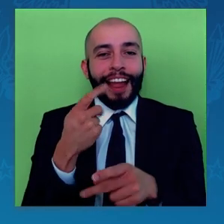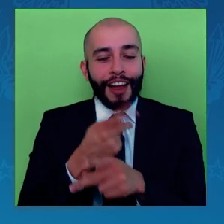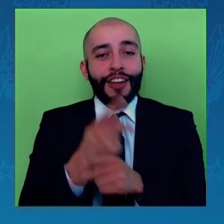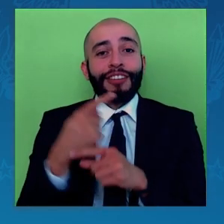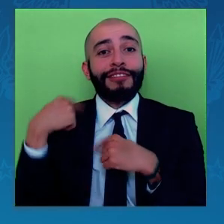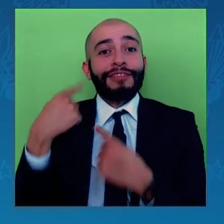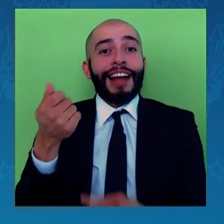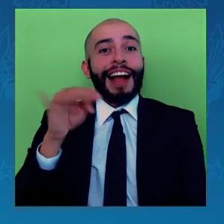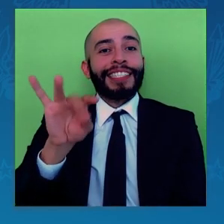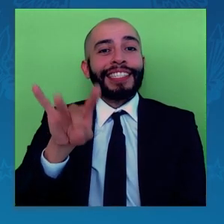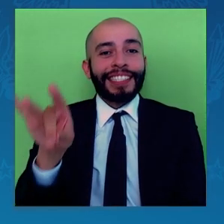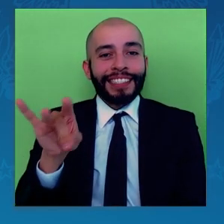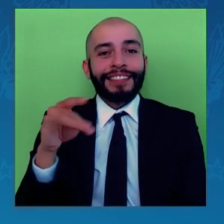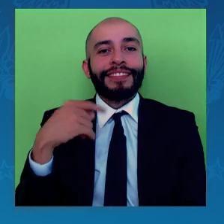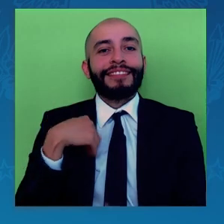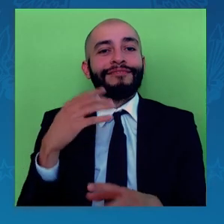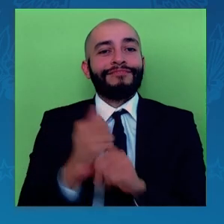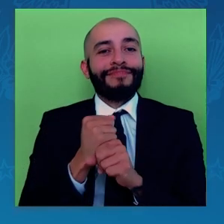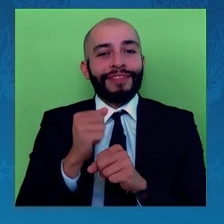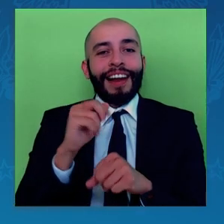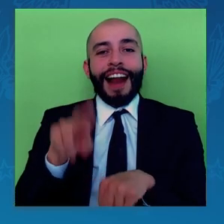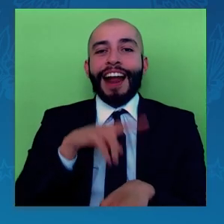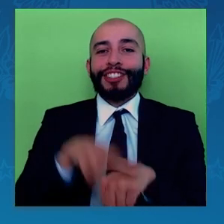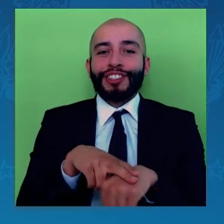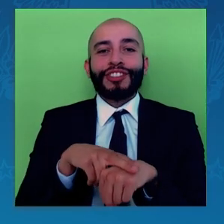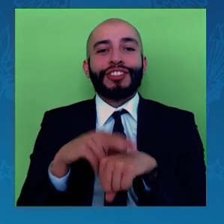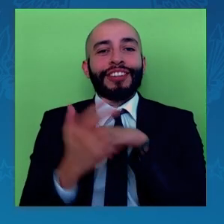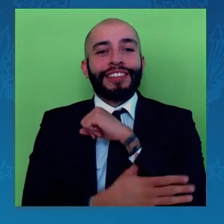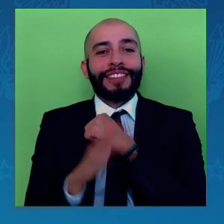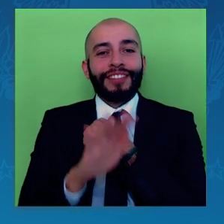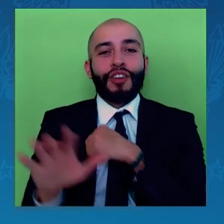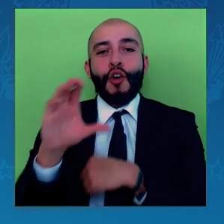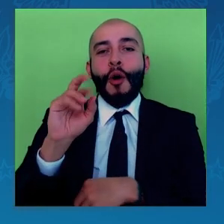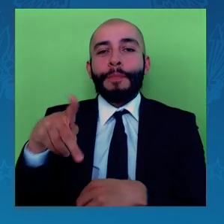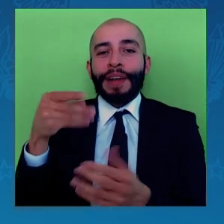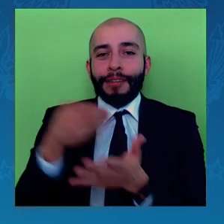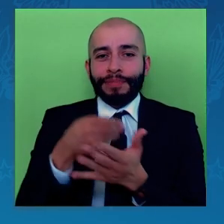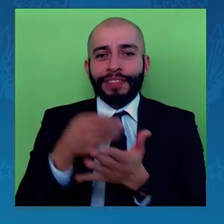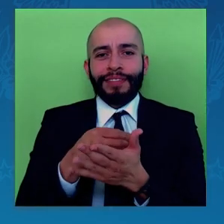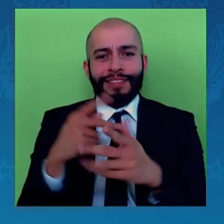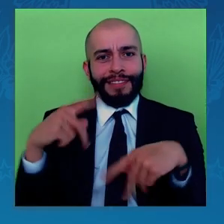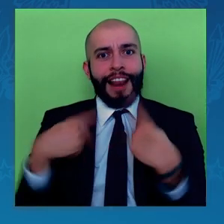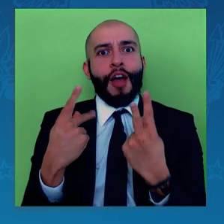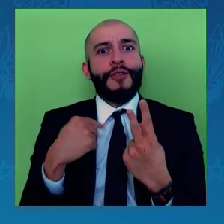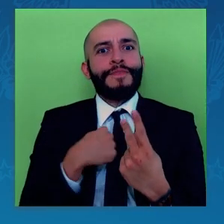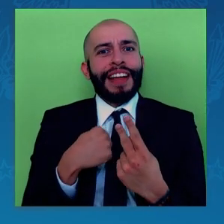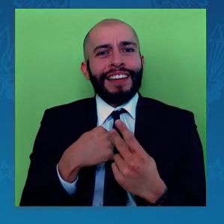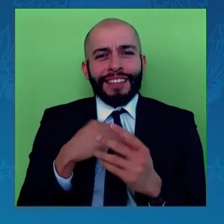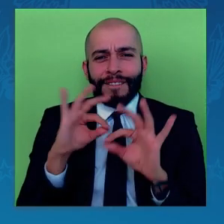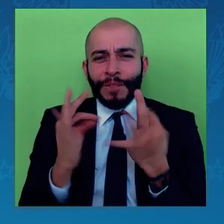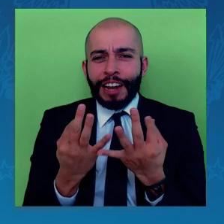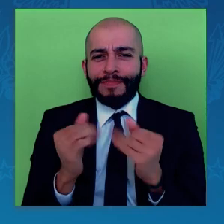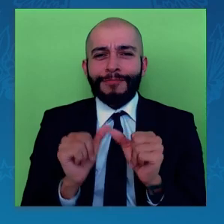it afforded me and my family the financial support to complete my medical education and connected me with Unity Health Care,